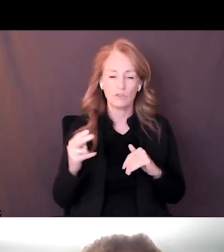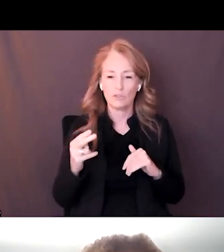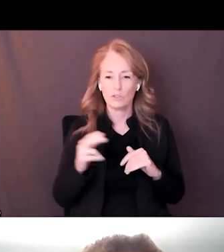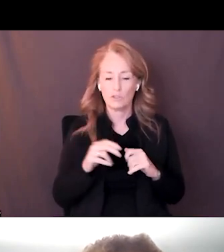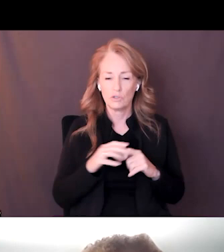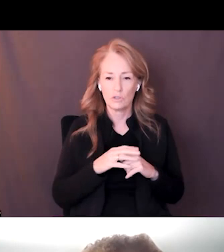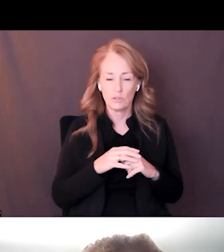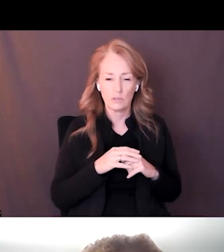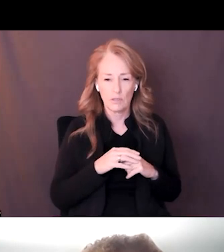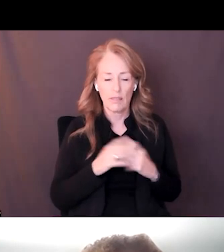GRANTS THAT ARE AWARDED.